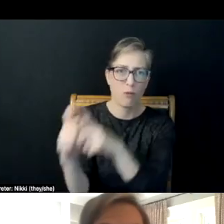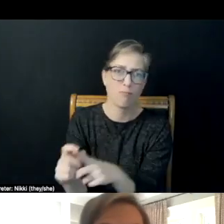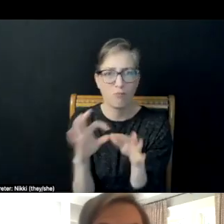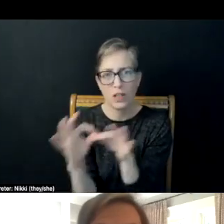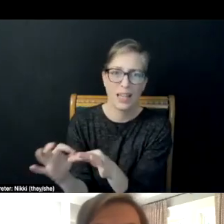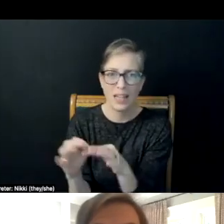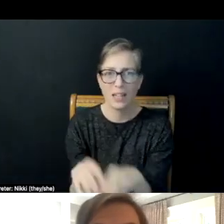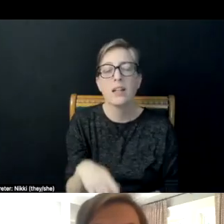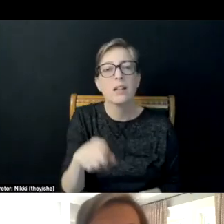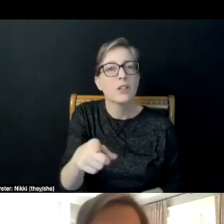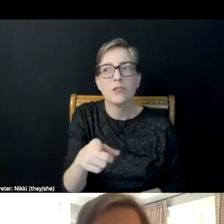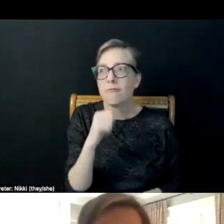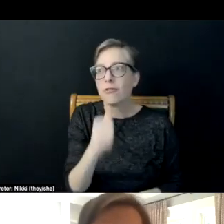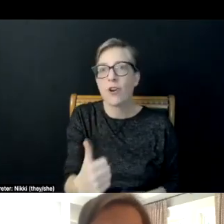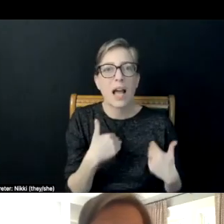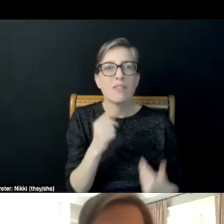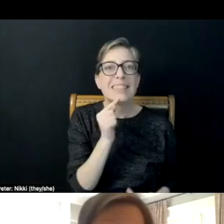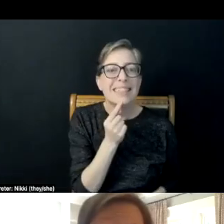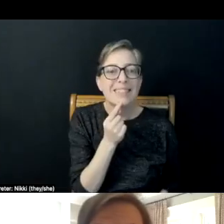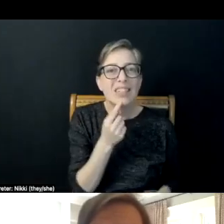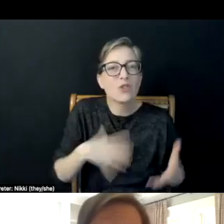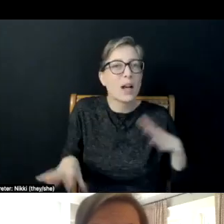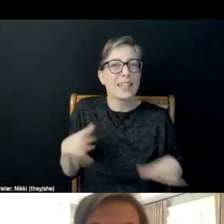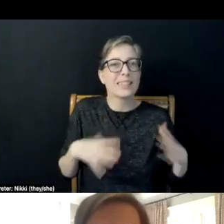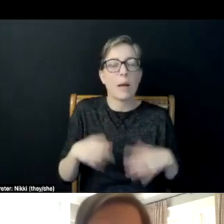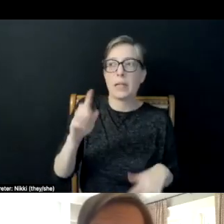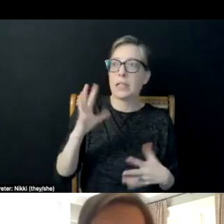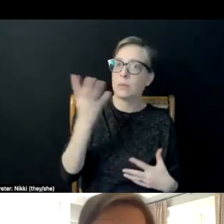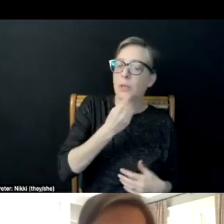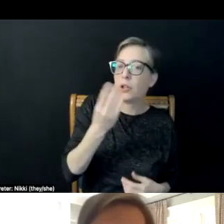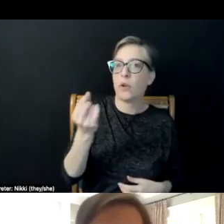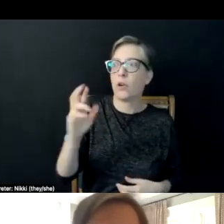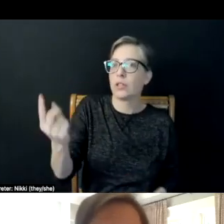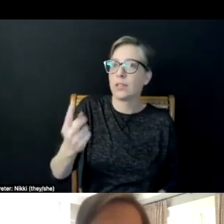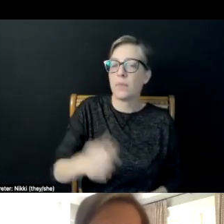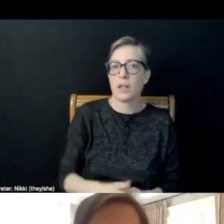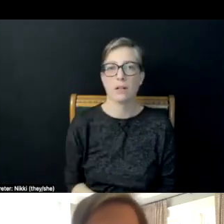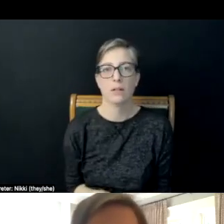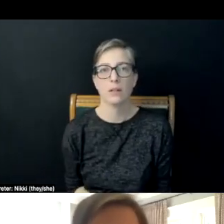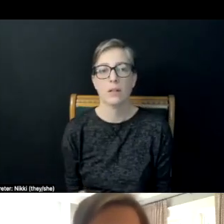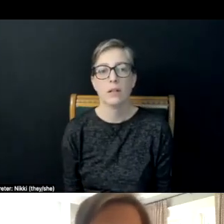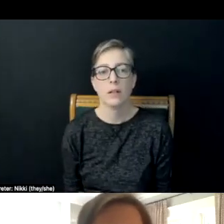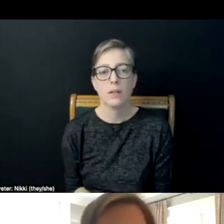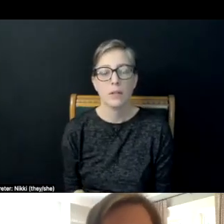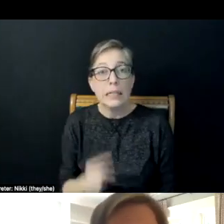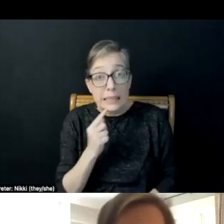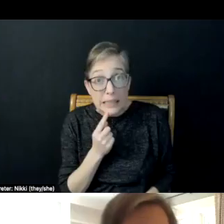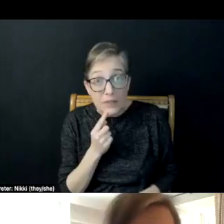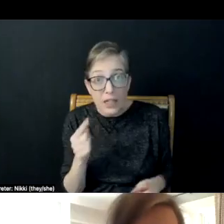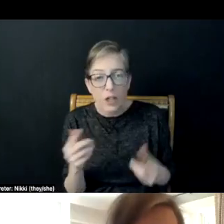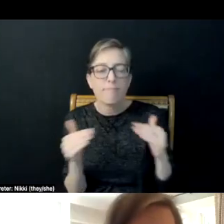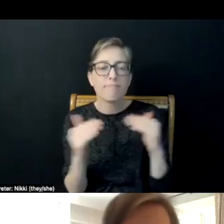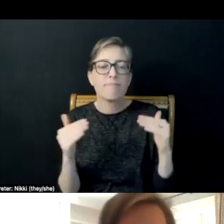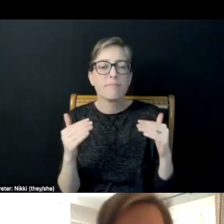dress, it's beautiful or it's something, but it's severe is a sunburn. Next slide, please.